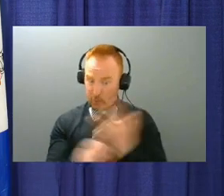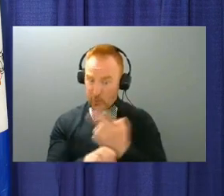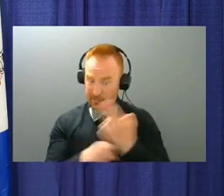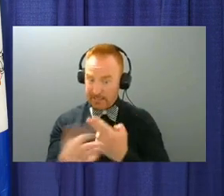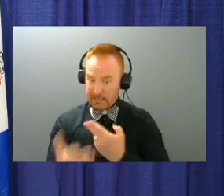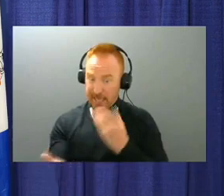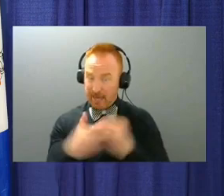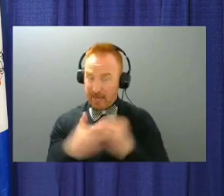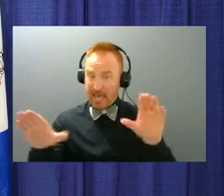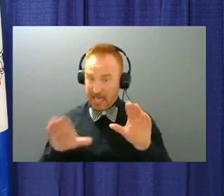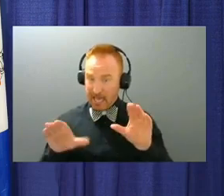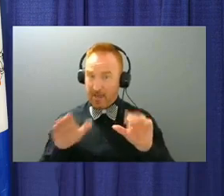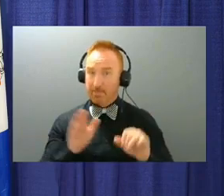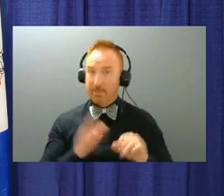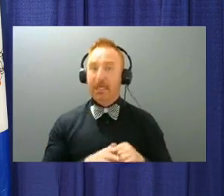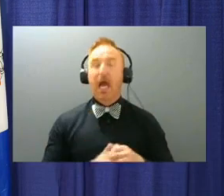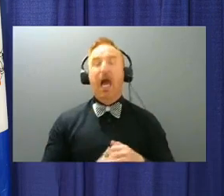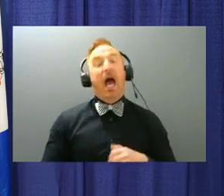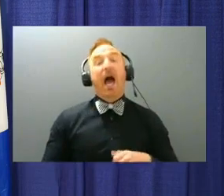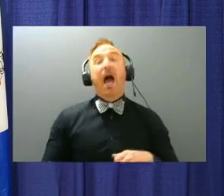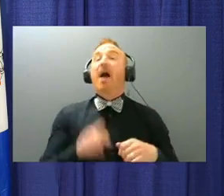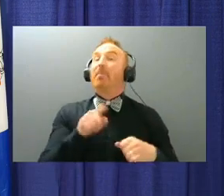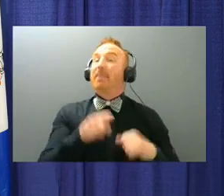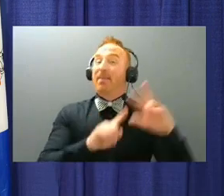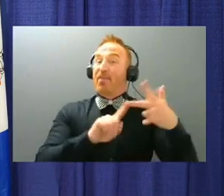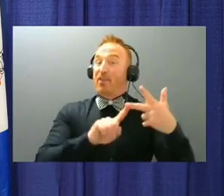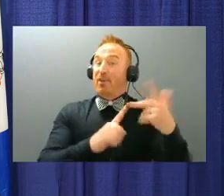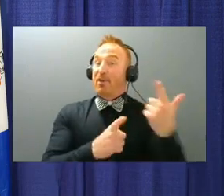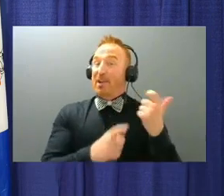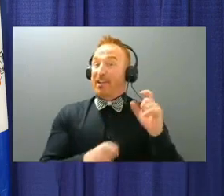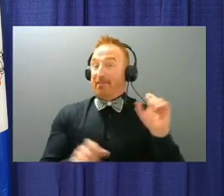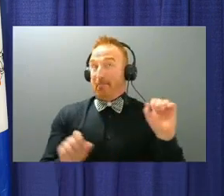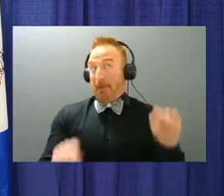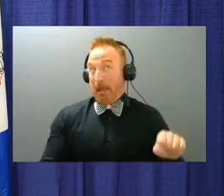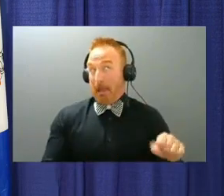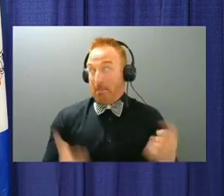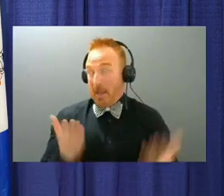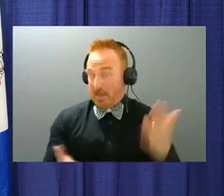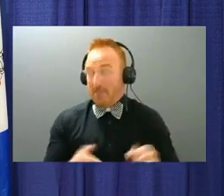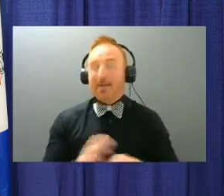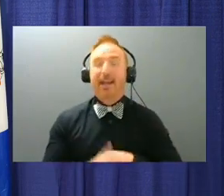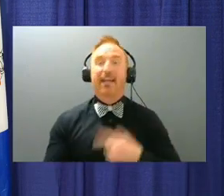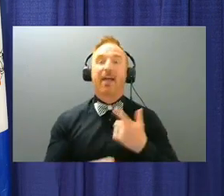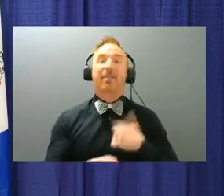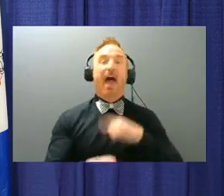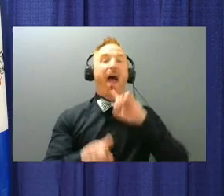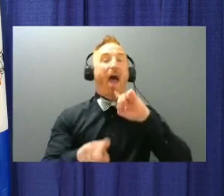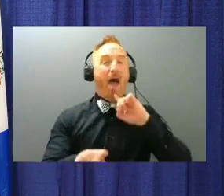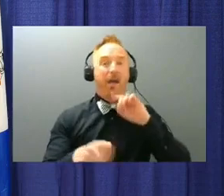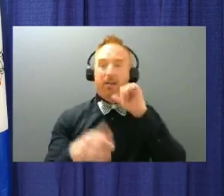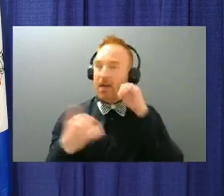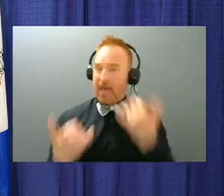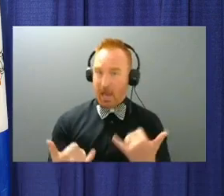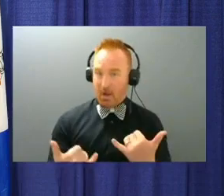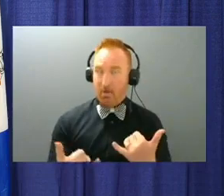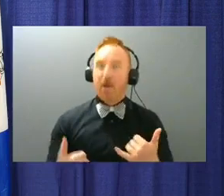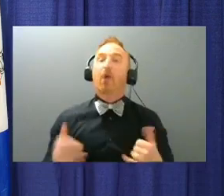this funding? We will give you an opportunity to ask another question but again, I don't have that for you right now.